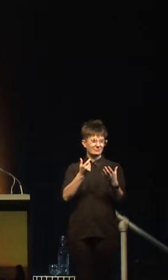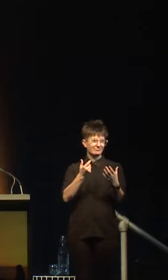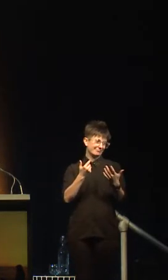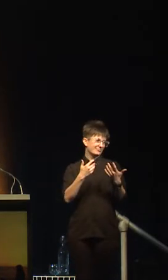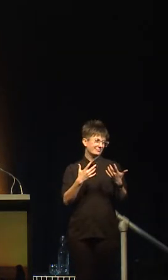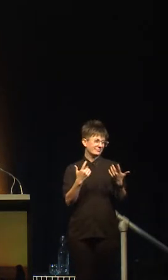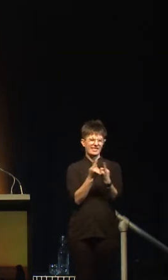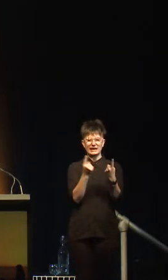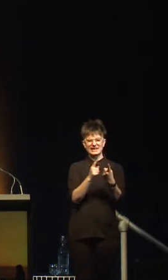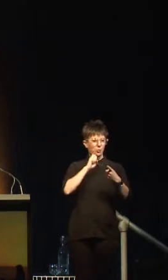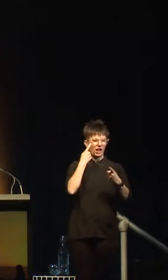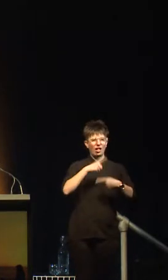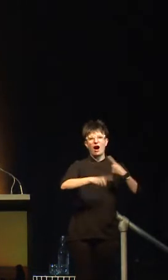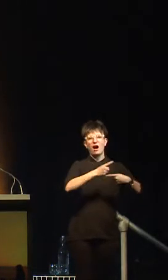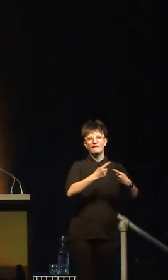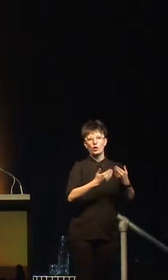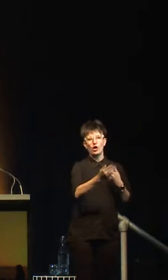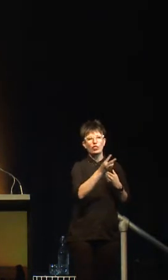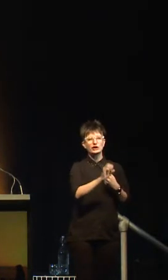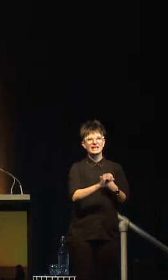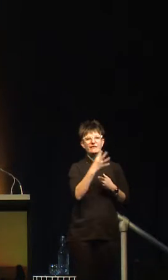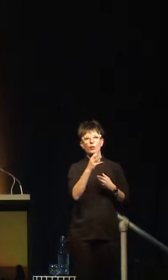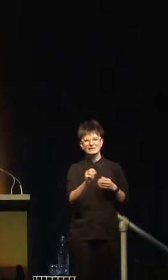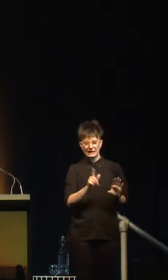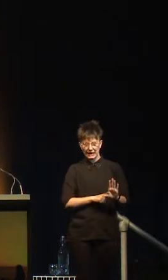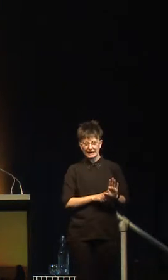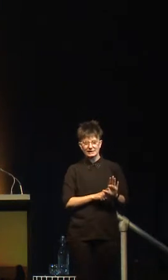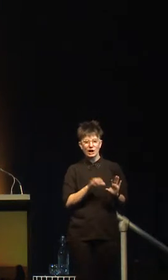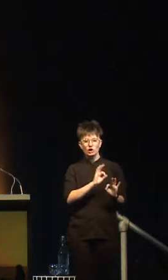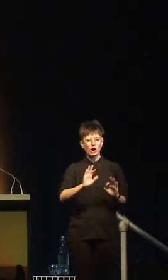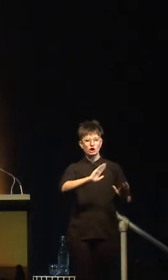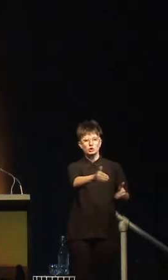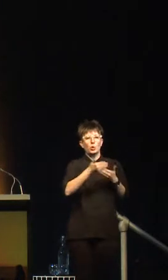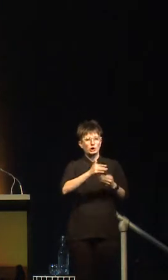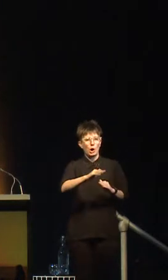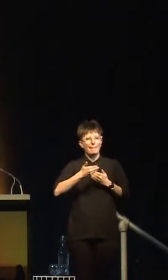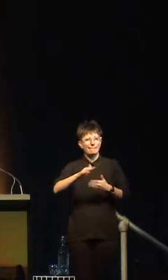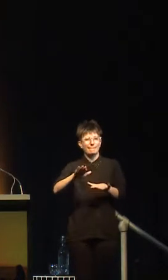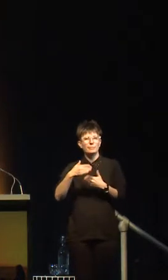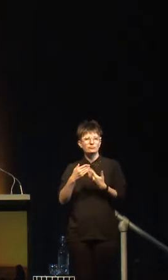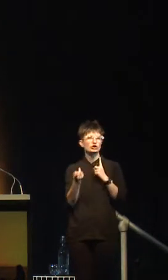30 or 40 years, rather than just kind of short-term investments we can see a short-term ROI.